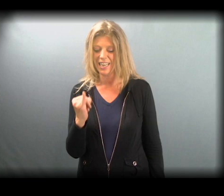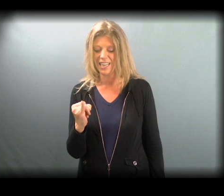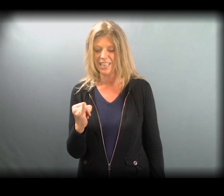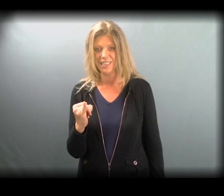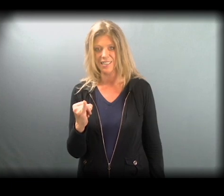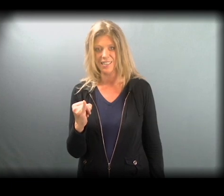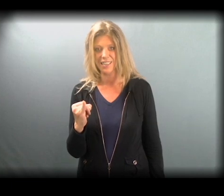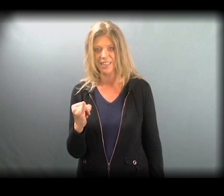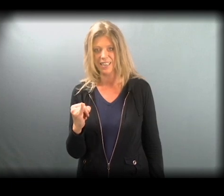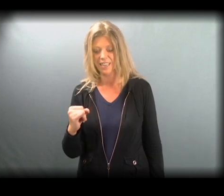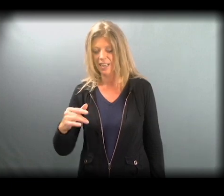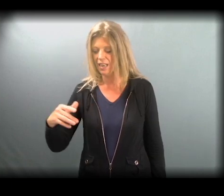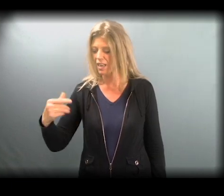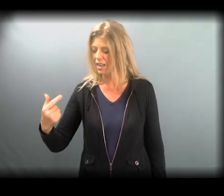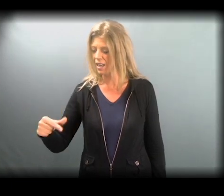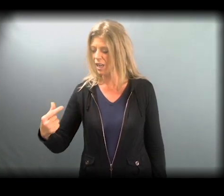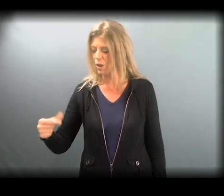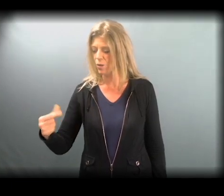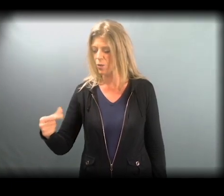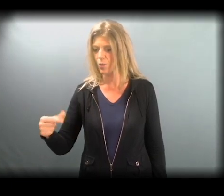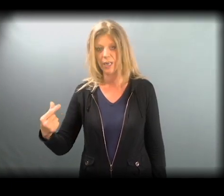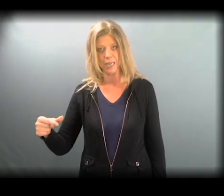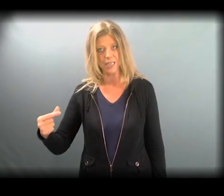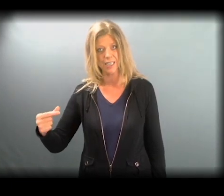IS GREEN